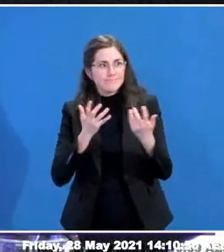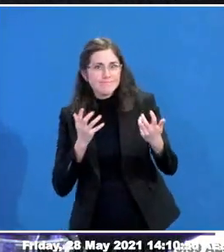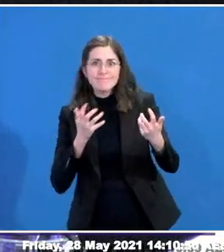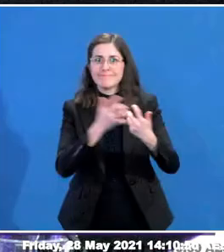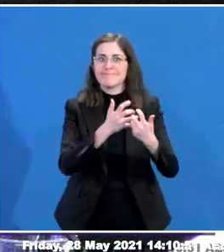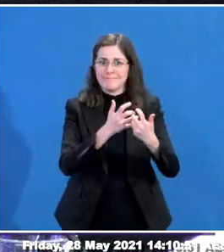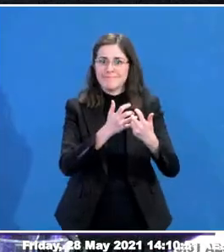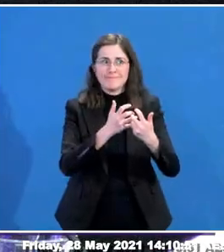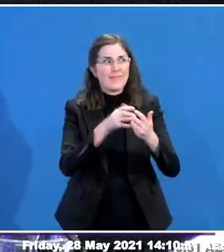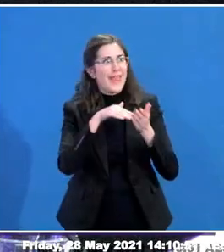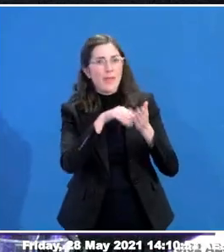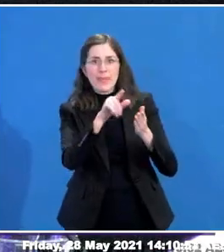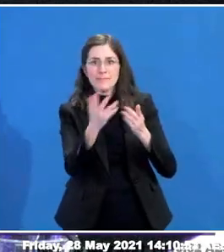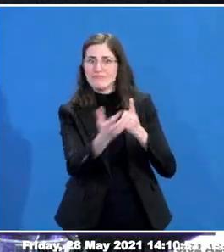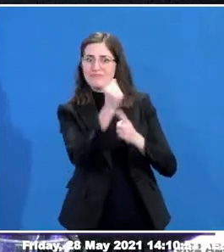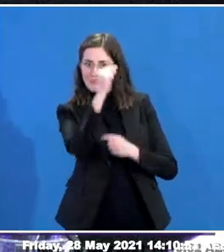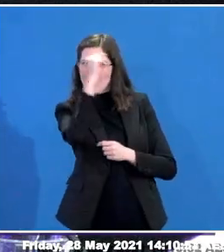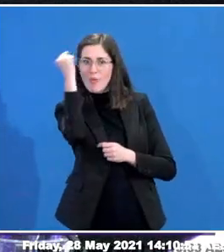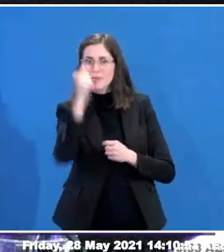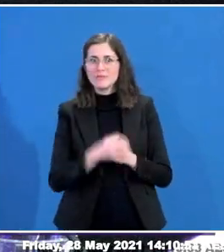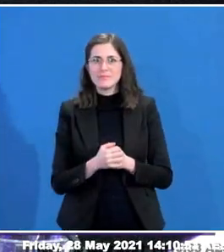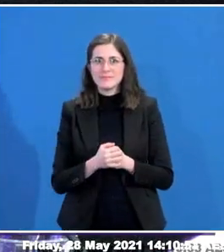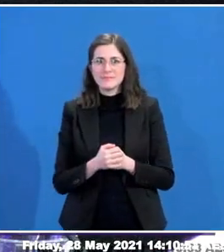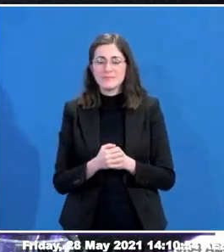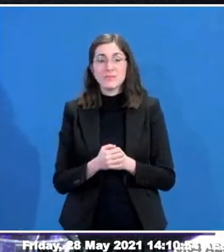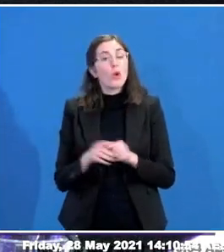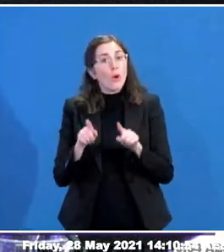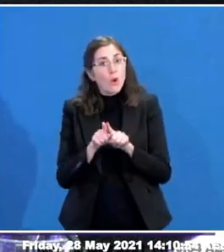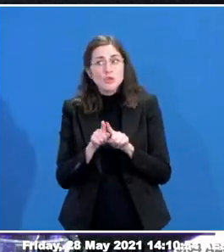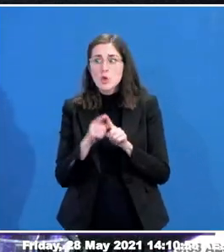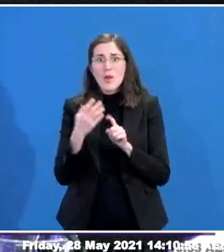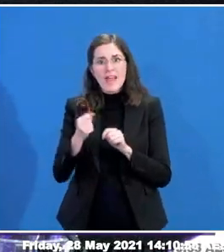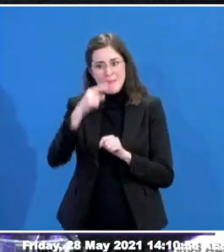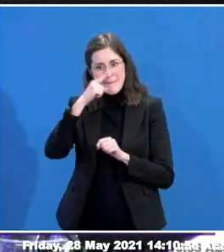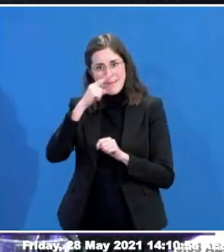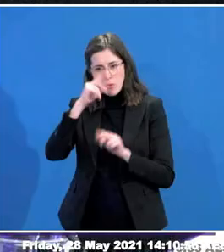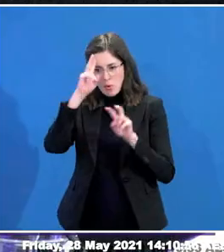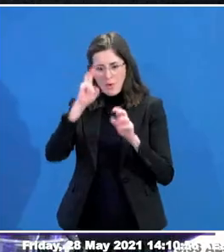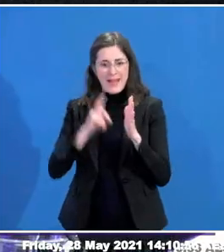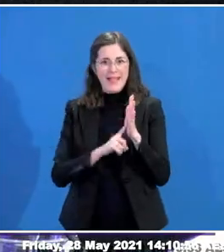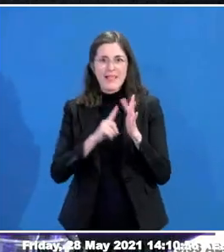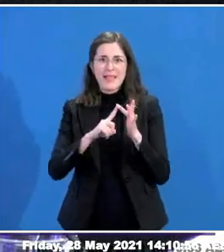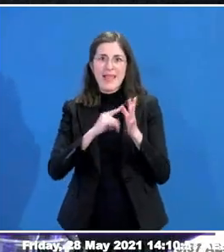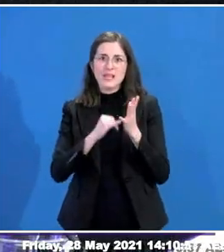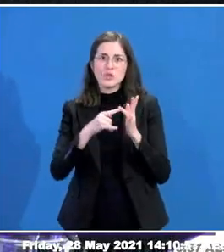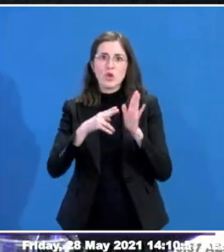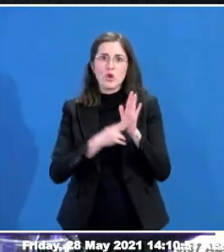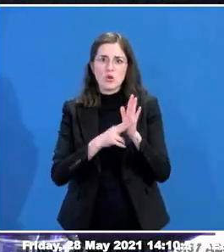So that is the model we currently employ. We also have a network of liaison officers who work in the justice and